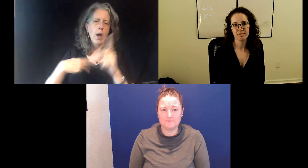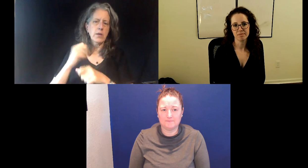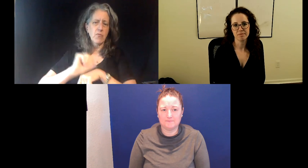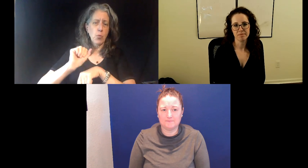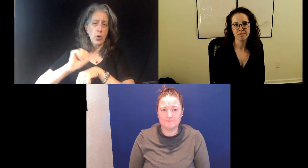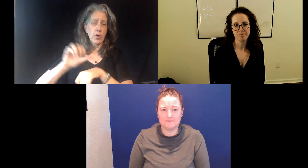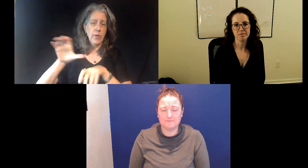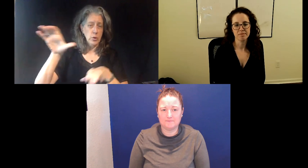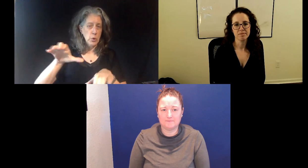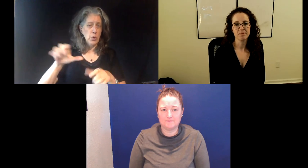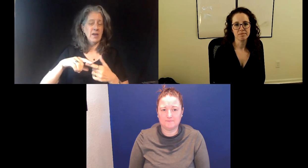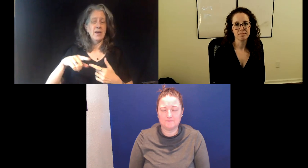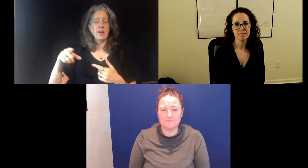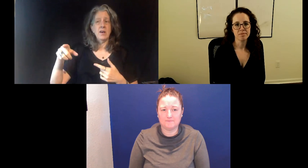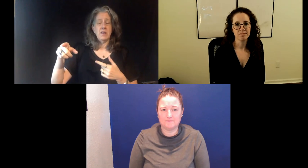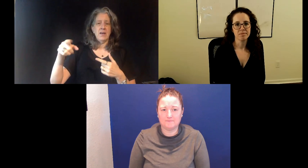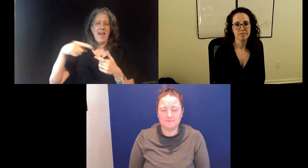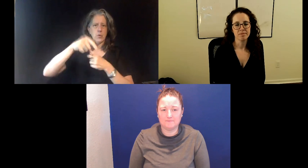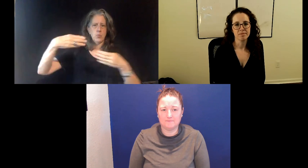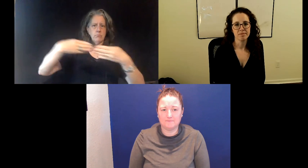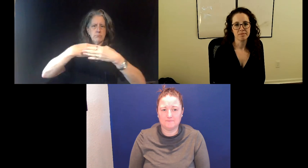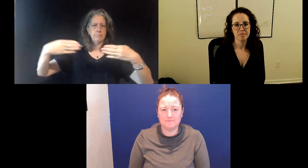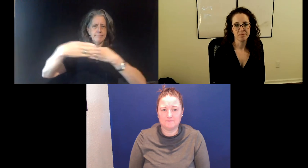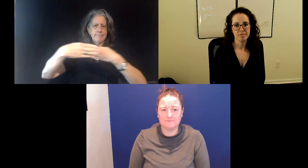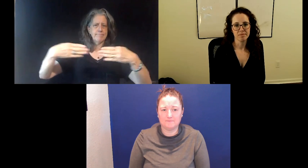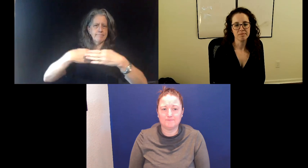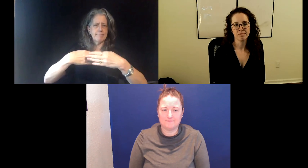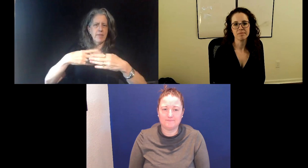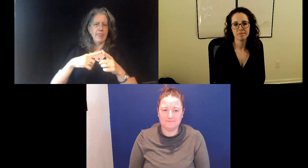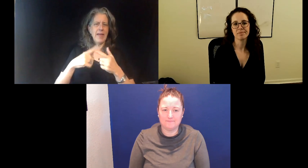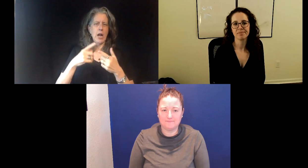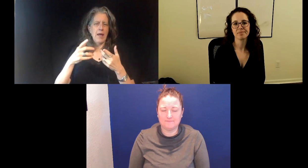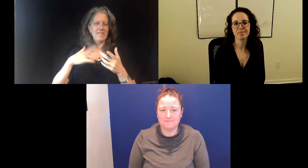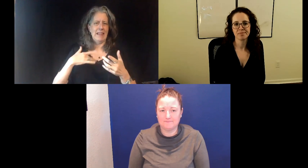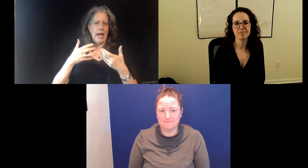if you're on an app or what what kind of resources you're actually working with and if you can like